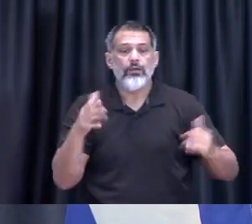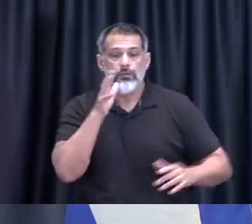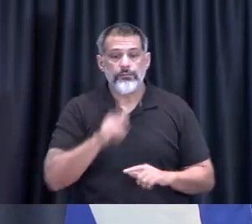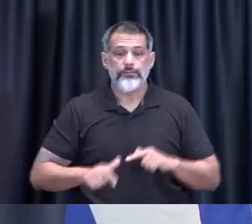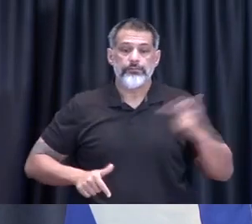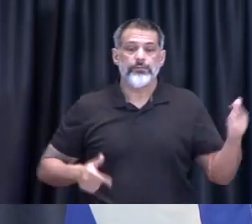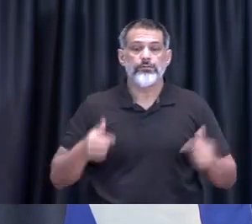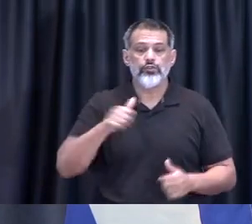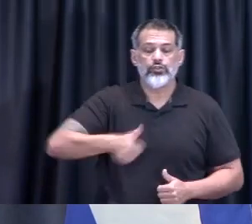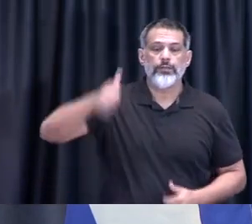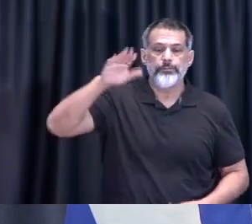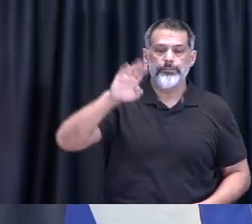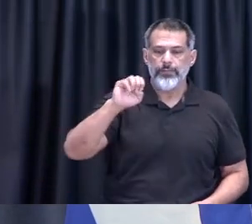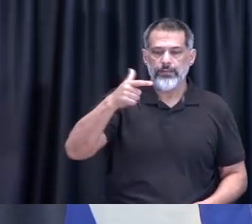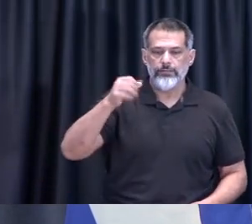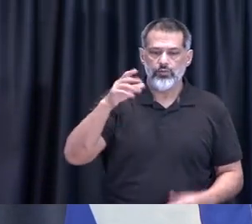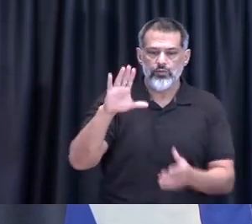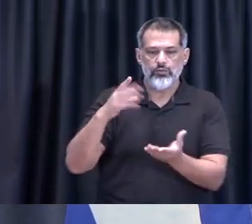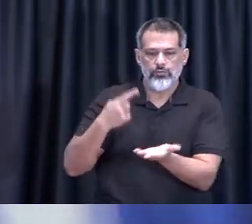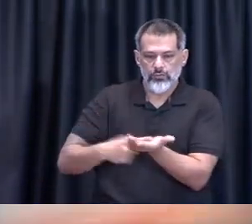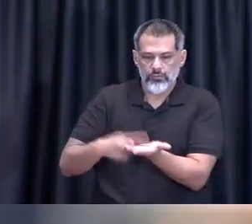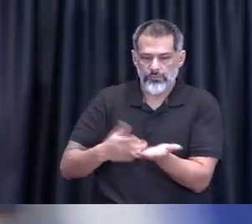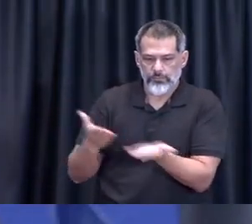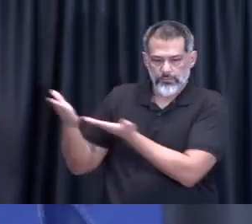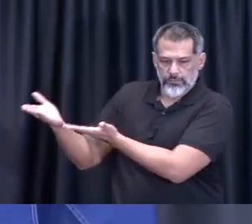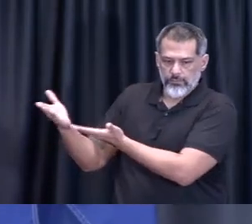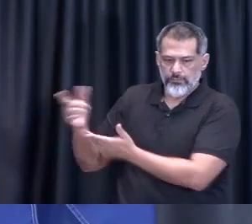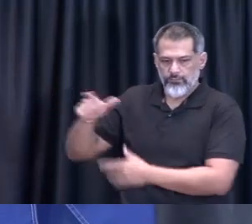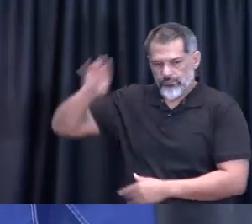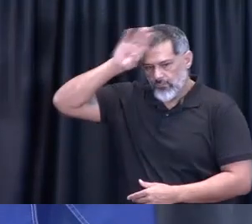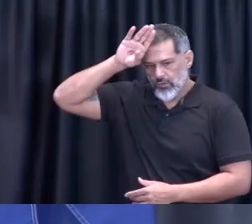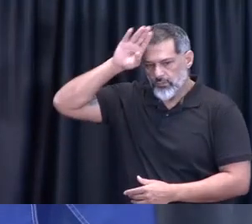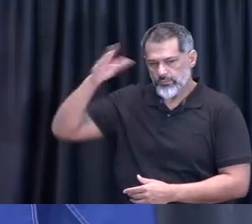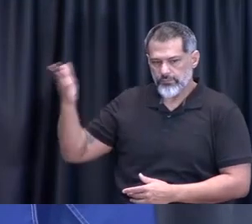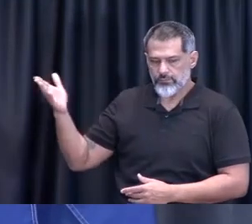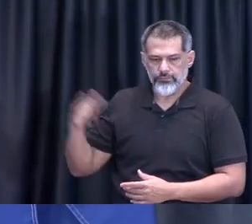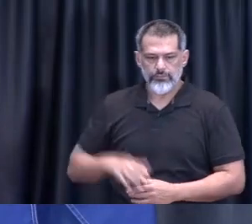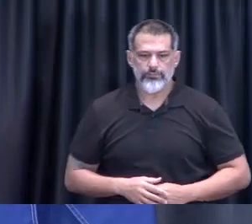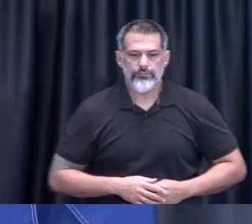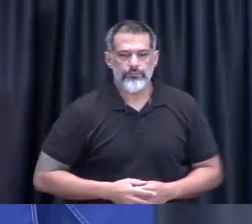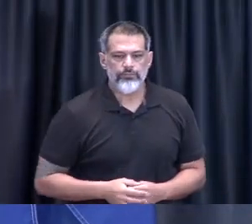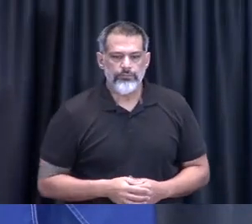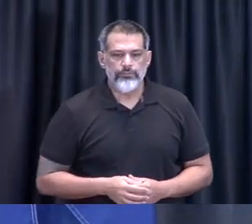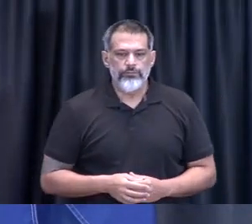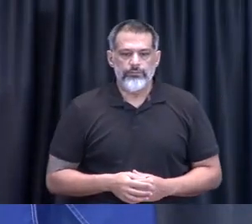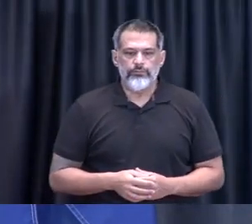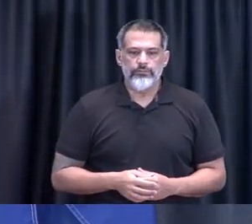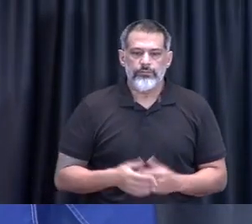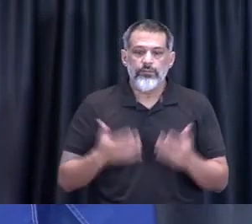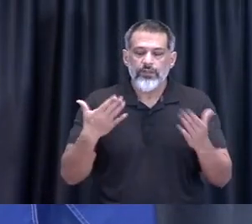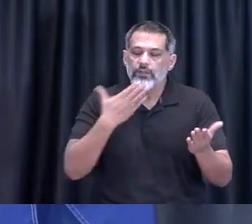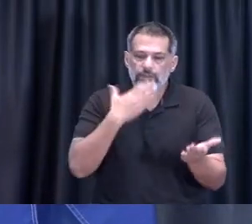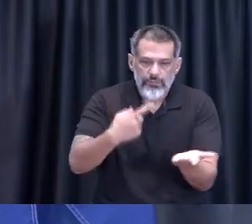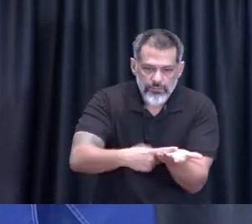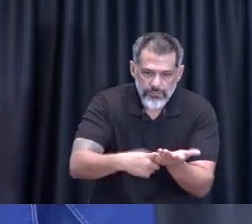deliver his remarks for today. Thank you, Dr. de Villa, and good morning.